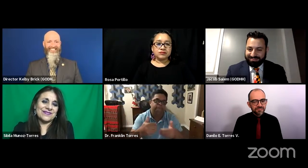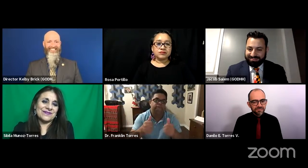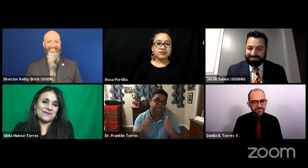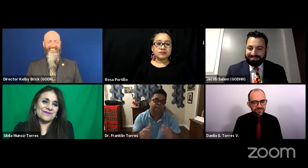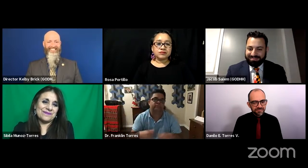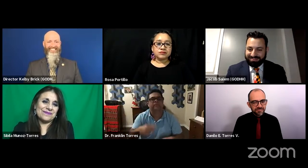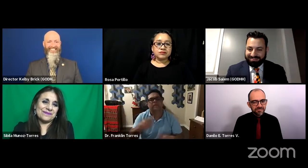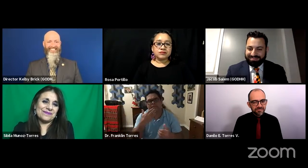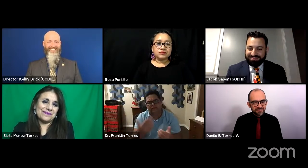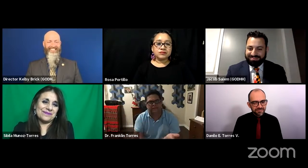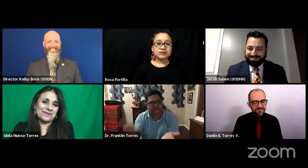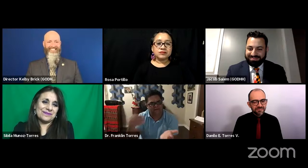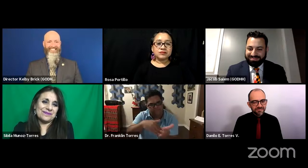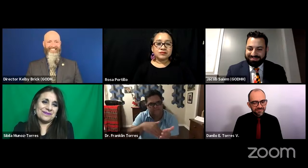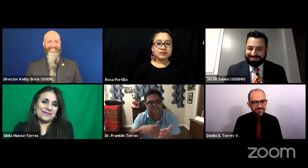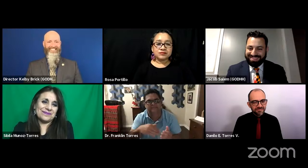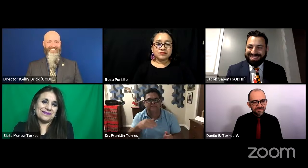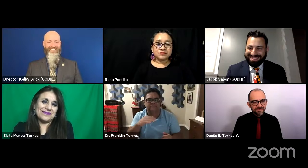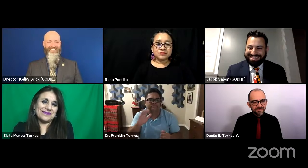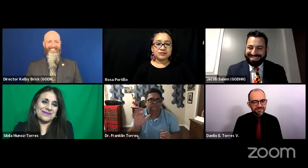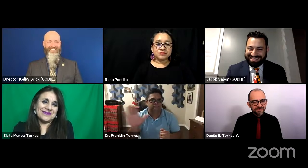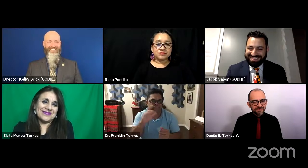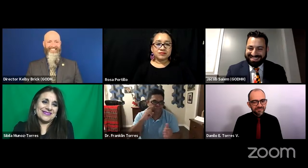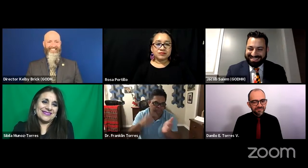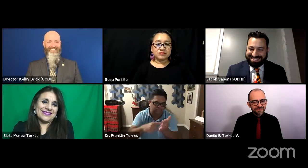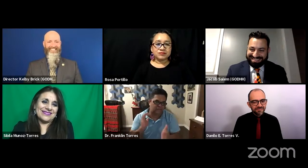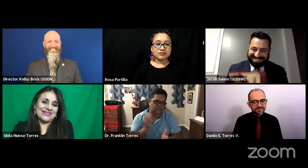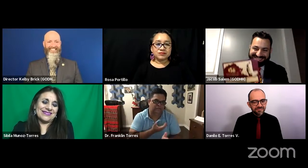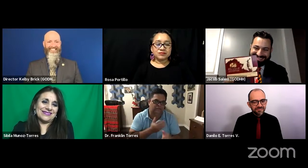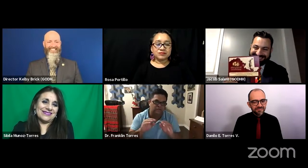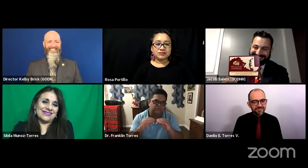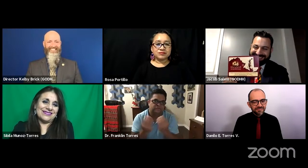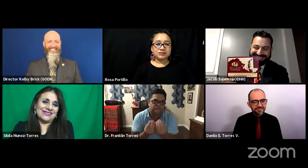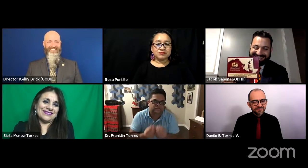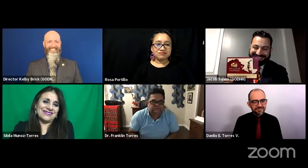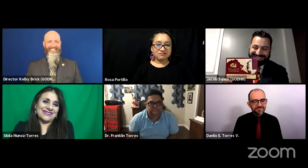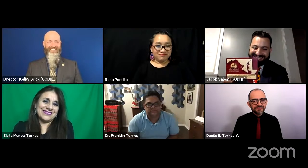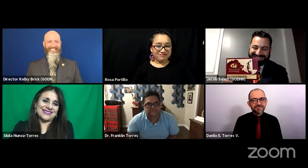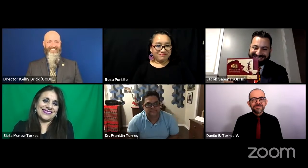throughout the metropolitan area, we're here to support you. Thank you so much for recognizing